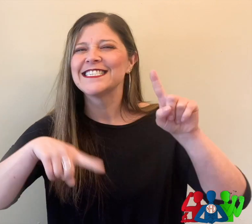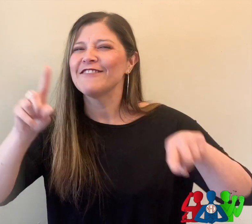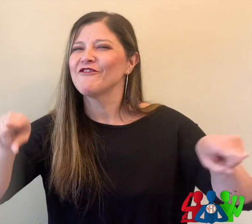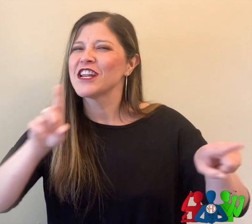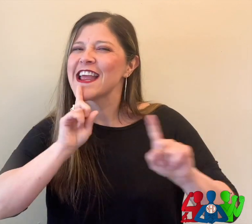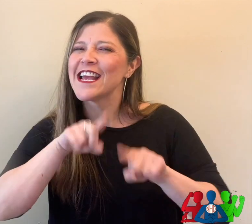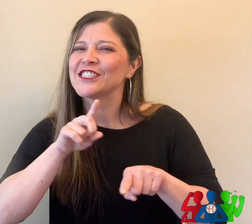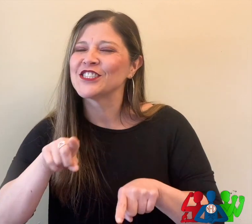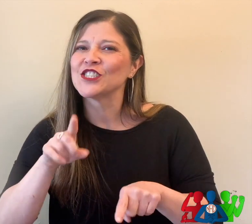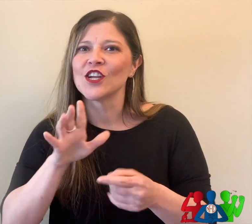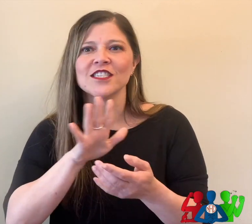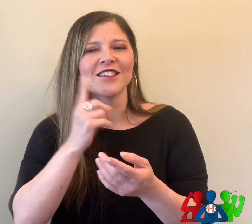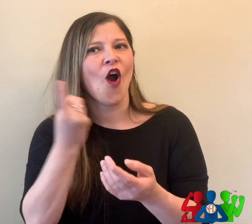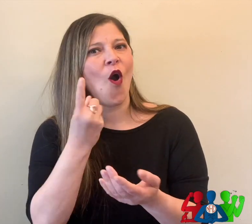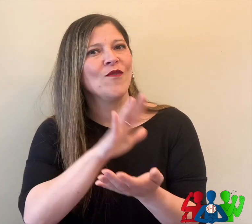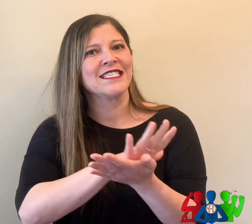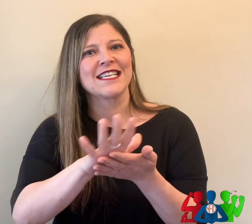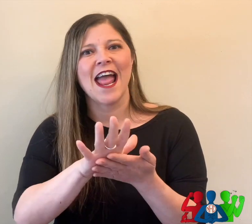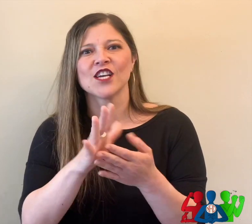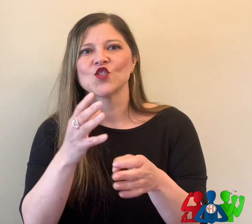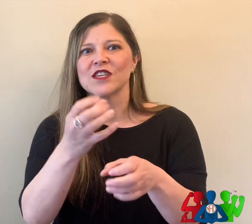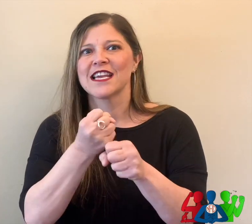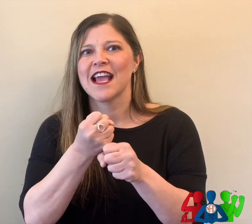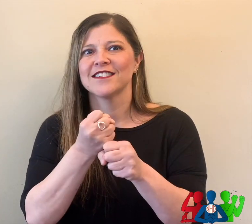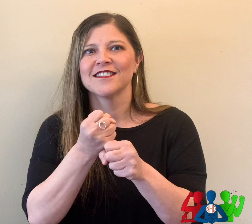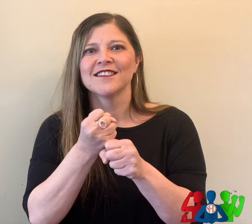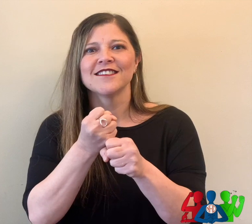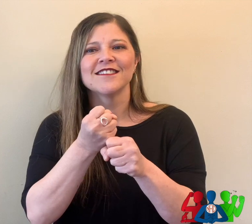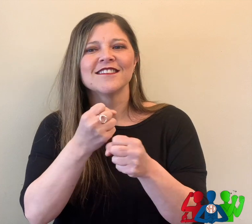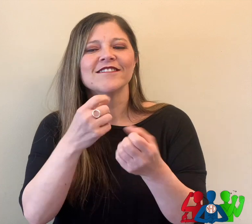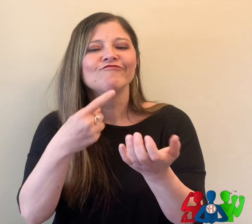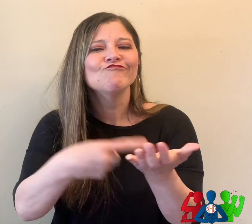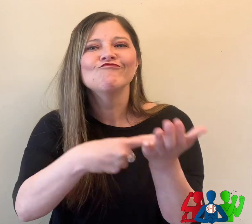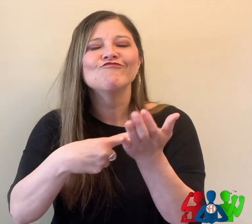to sign more with family. And the family is starting to learn sign language. So we see a lot